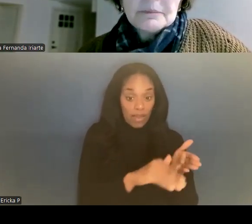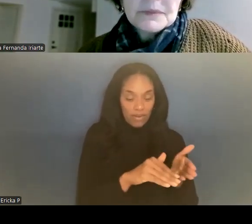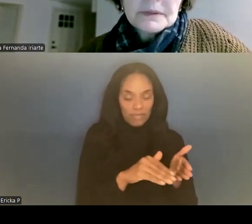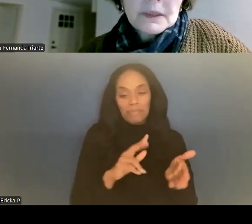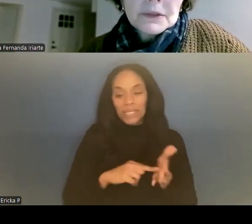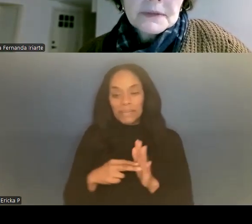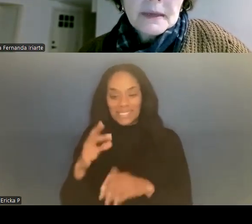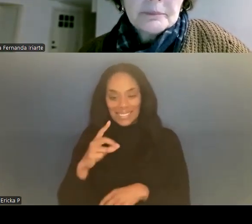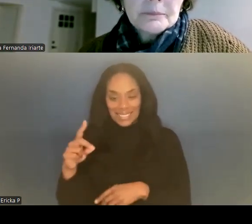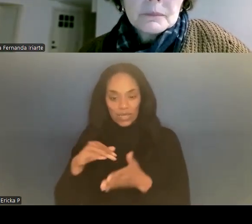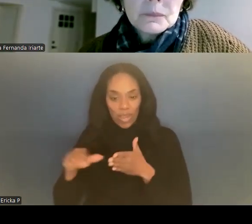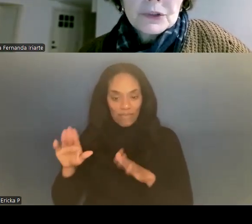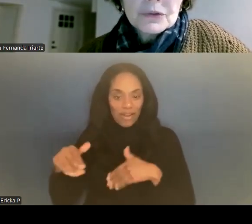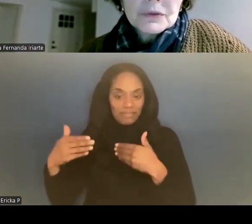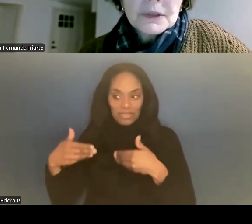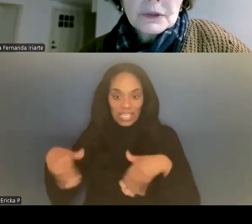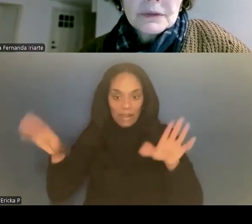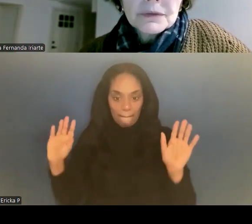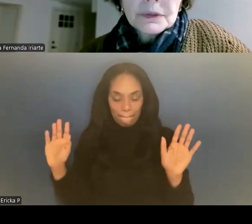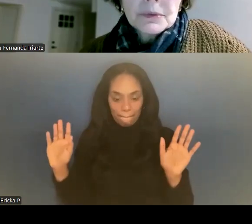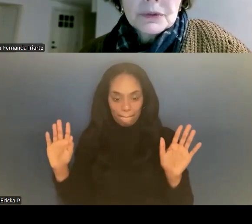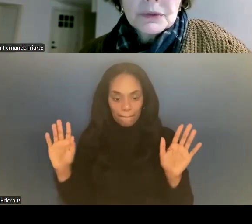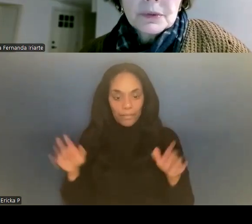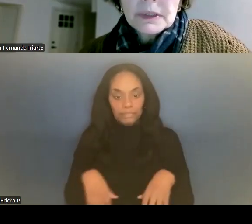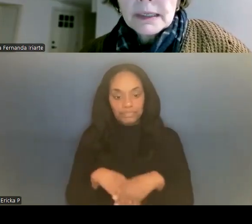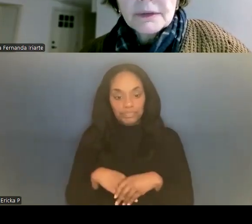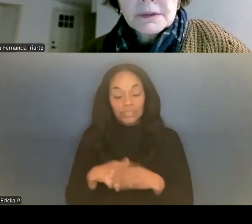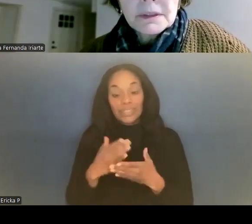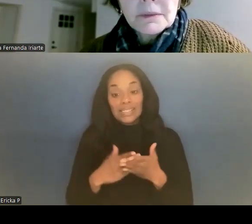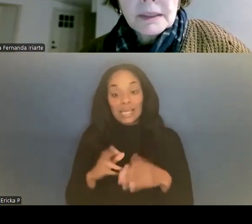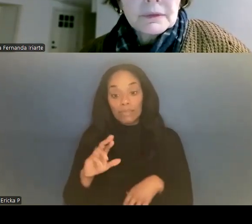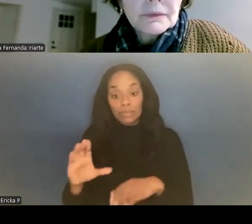Um, there are some regional center consumers who are not on the DD waiver.